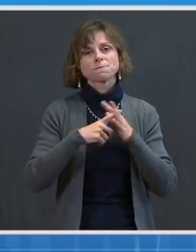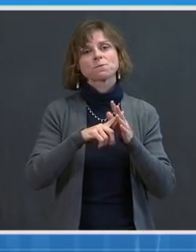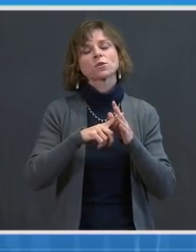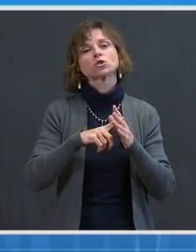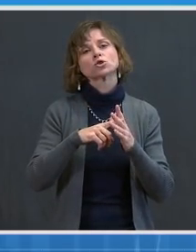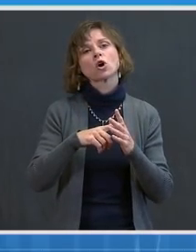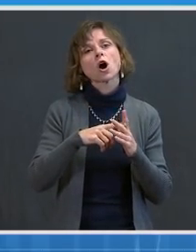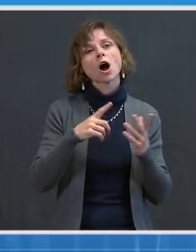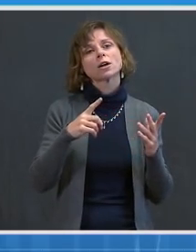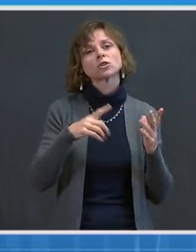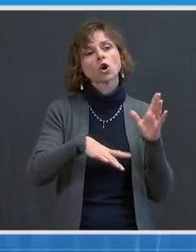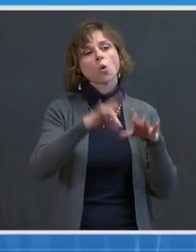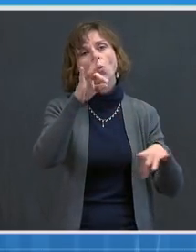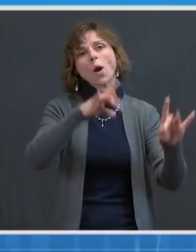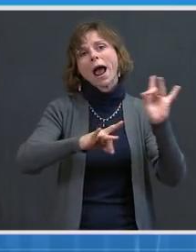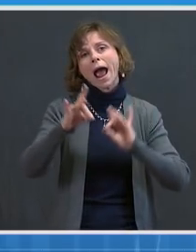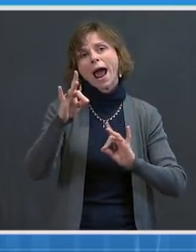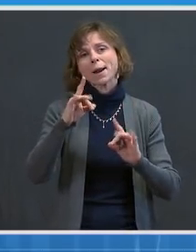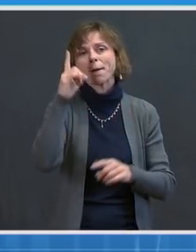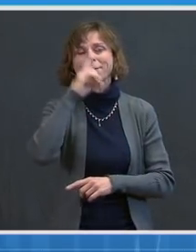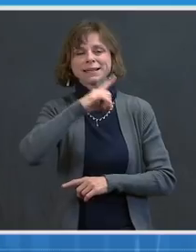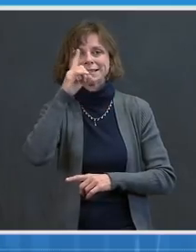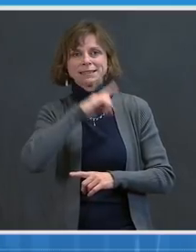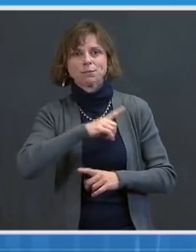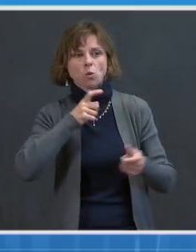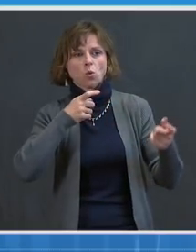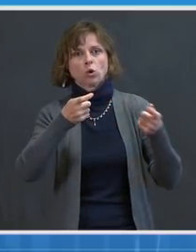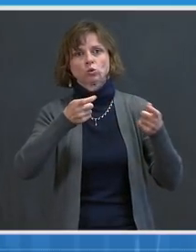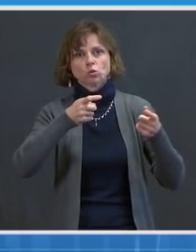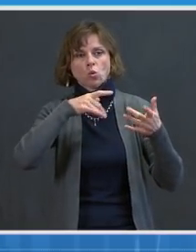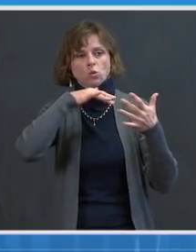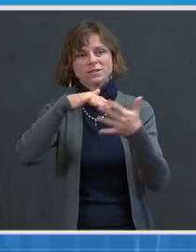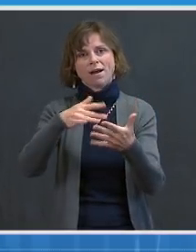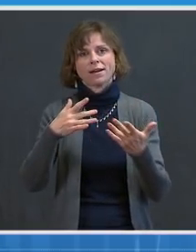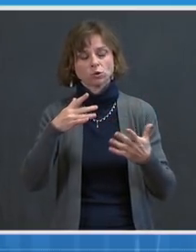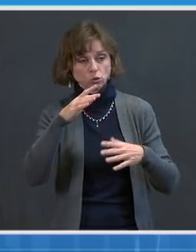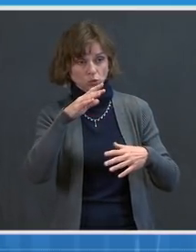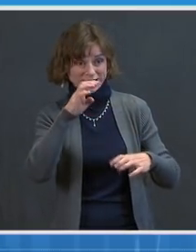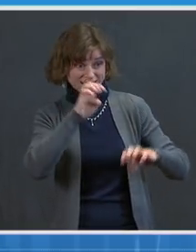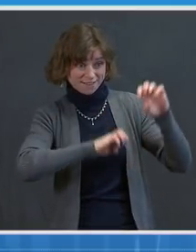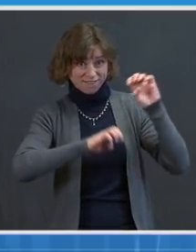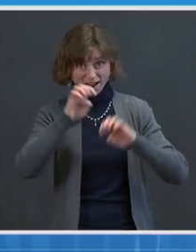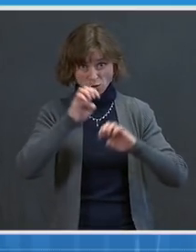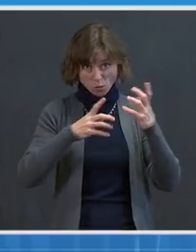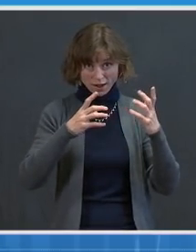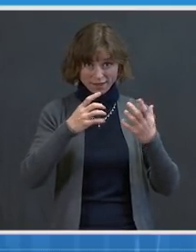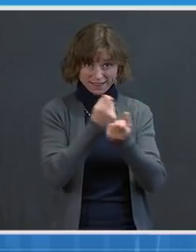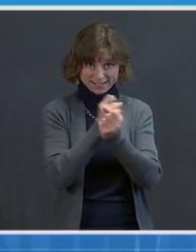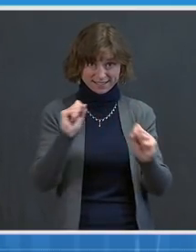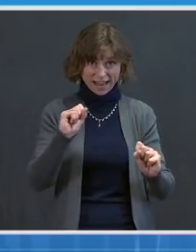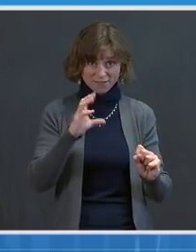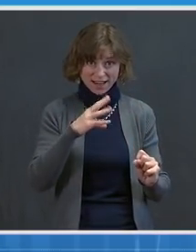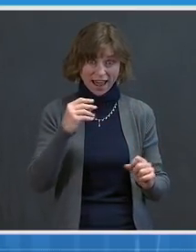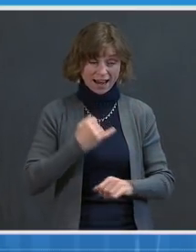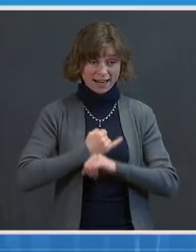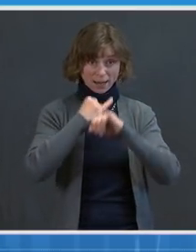to do just what I said a moment ago: to evaluate safety and immunogenicity in pregnant individuals.